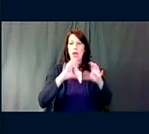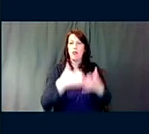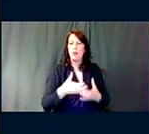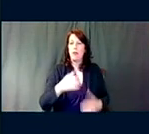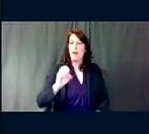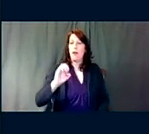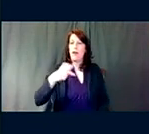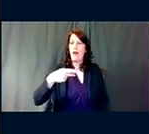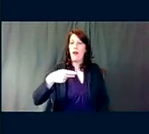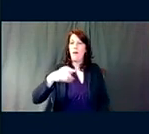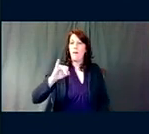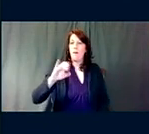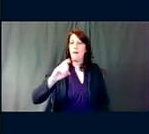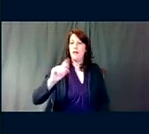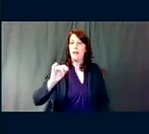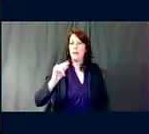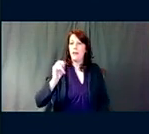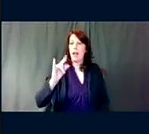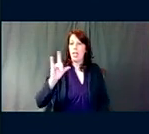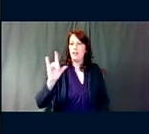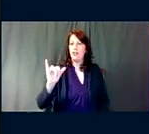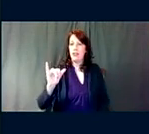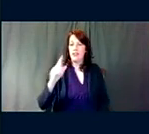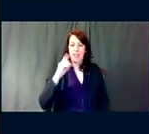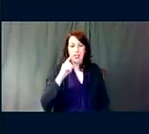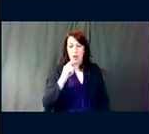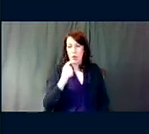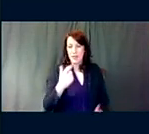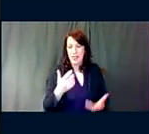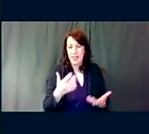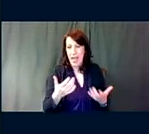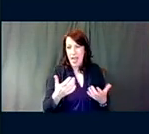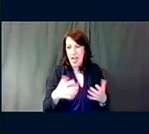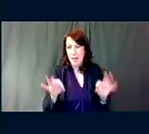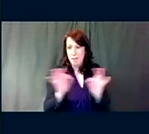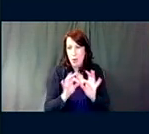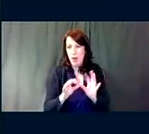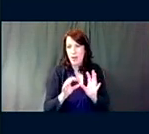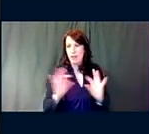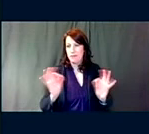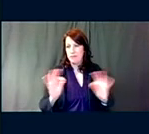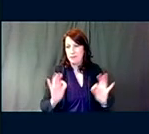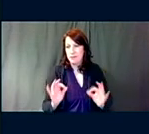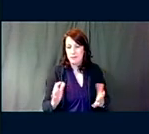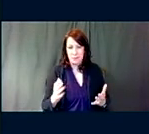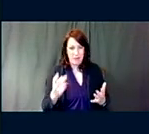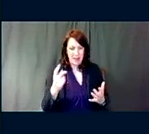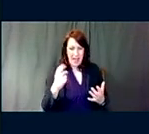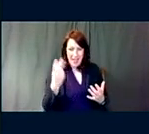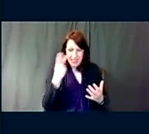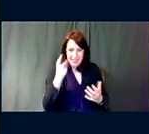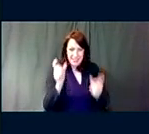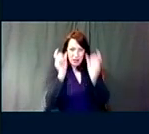IT WAS MORE WORK OR WASN'T GOING TO BE THAT INFORMATIVE BUT NOW AS I SHOWED YOU WE CAN GO MARKER BY MARKER ACROSS THESE